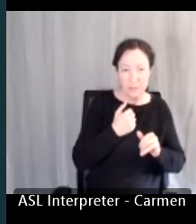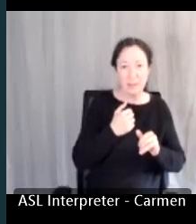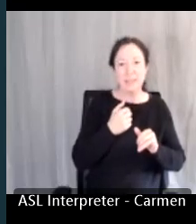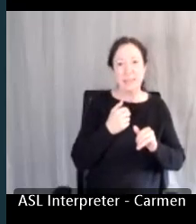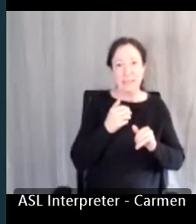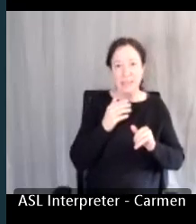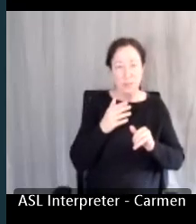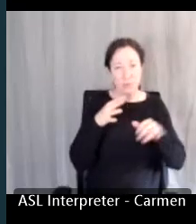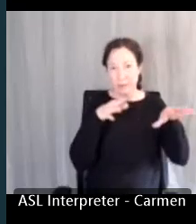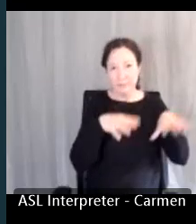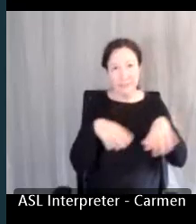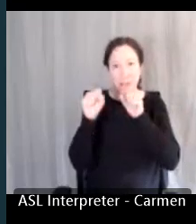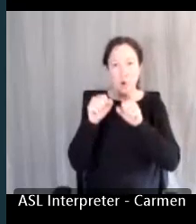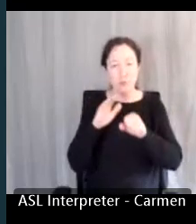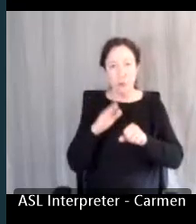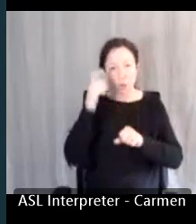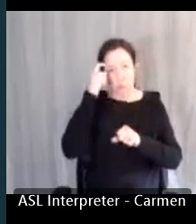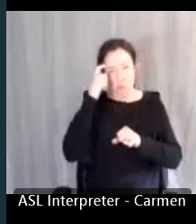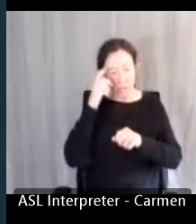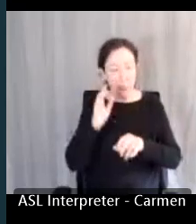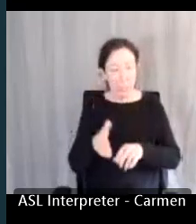So it's, it's really important to, to remember that